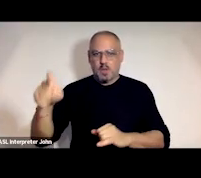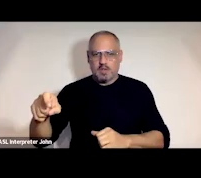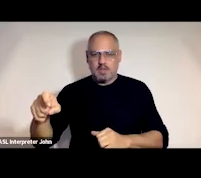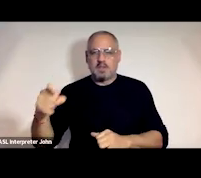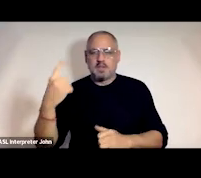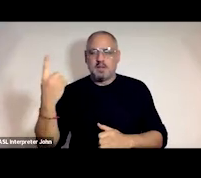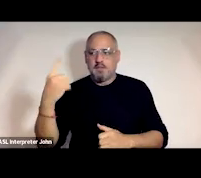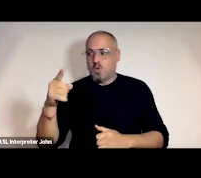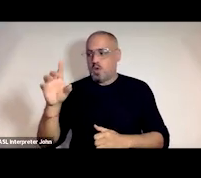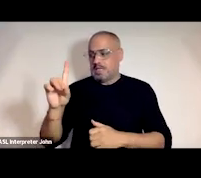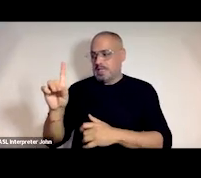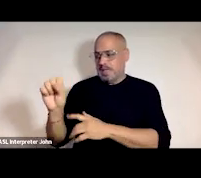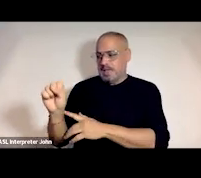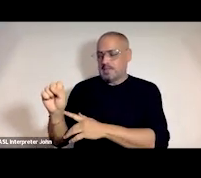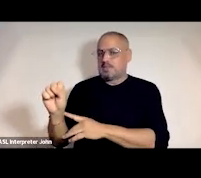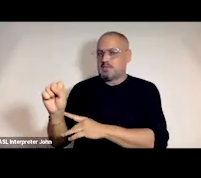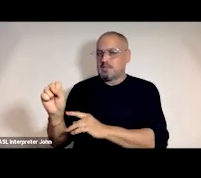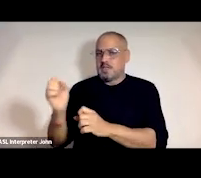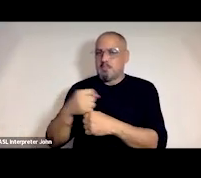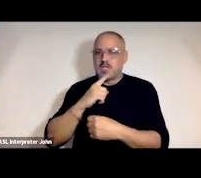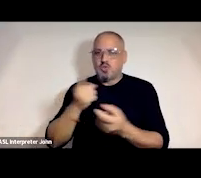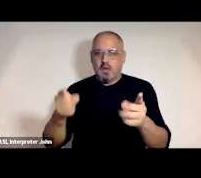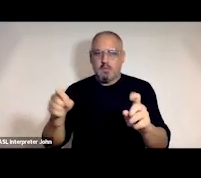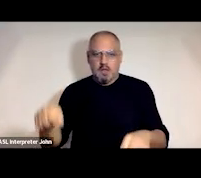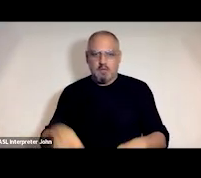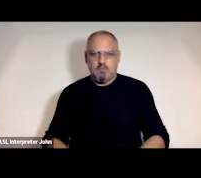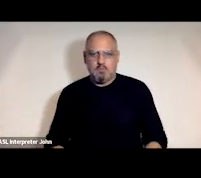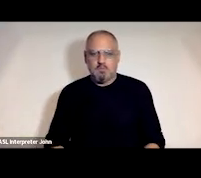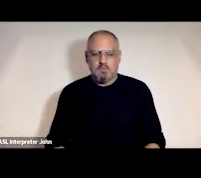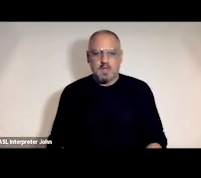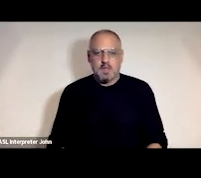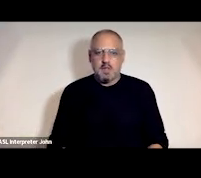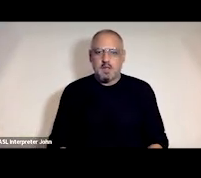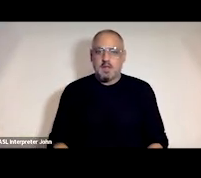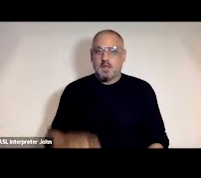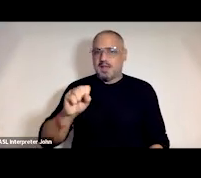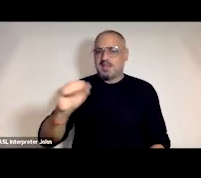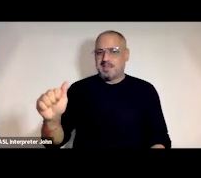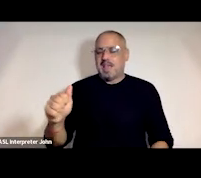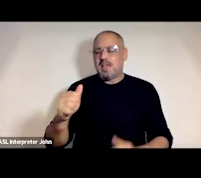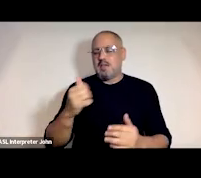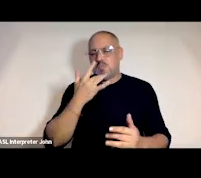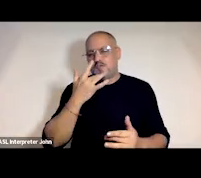so that DDS can make sure that those happen. SSA prefers online submissions for this.